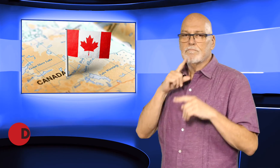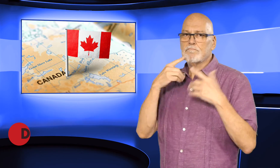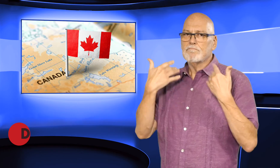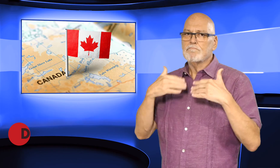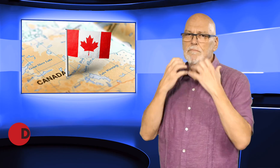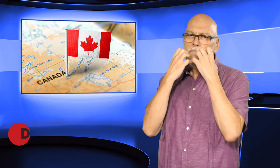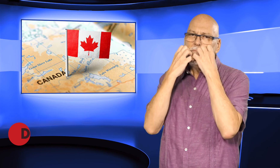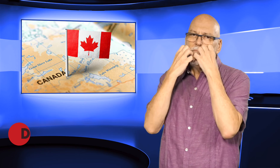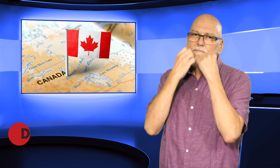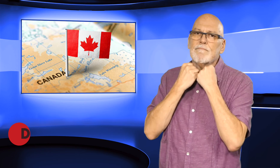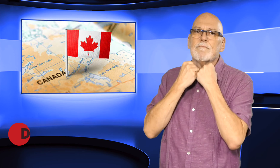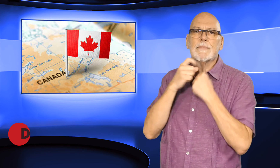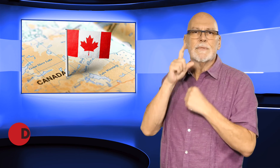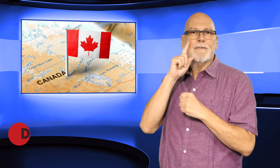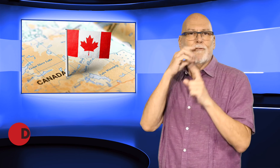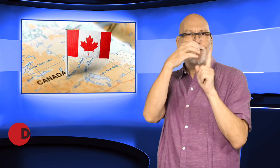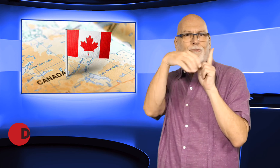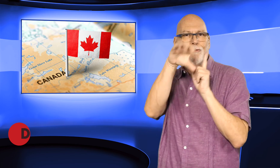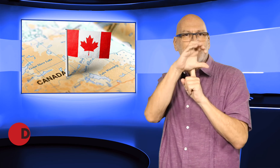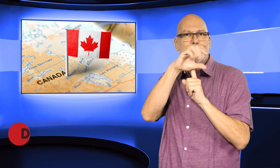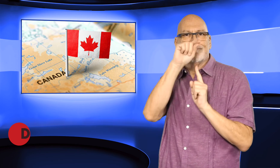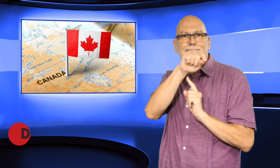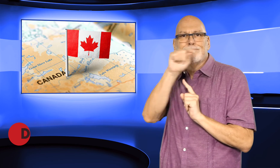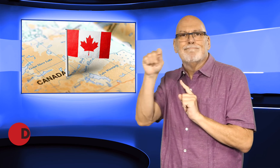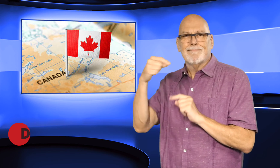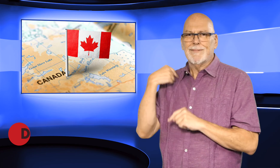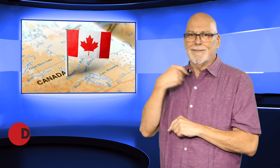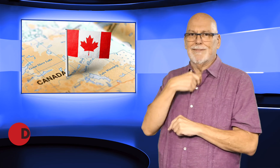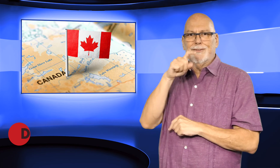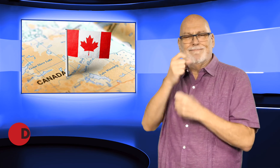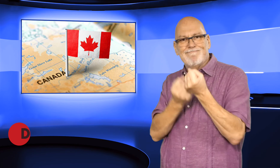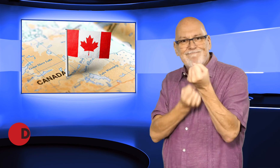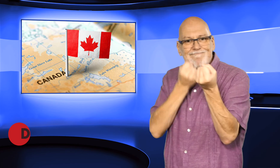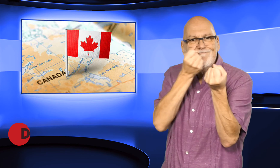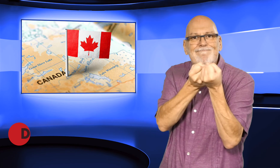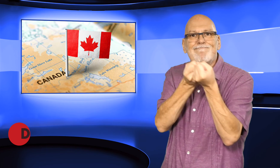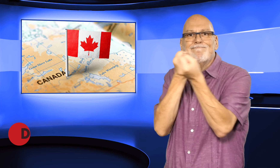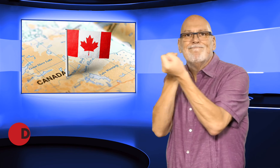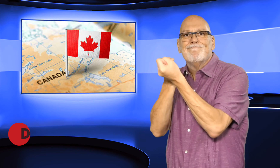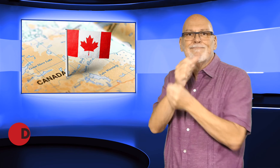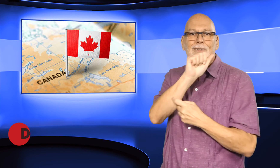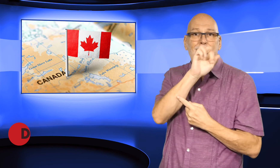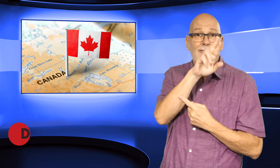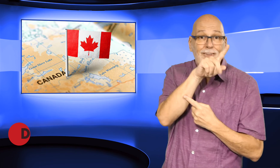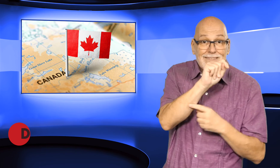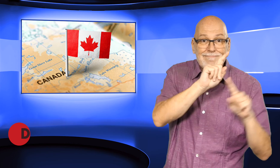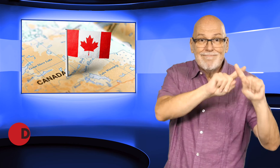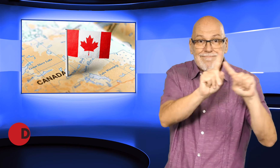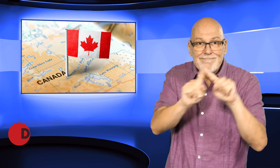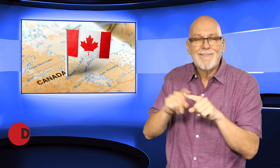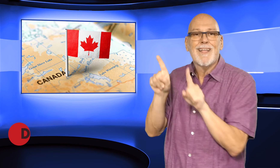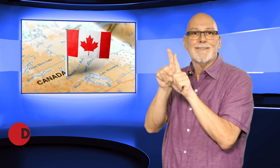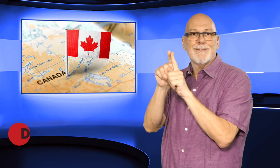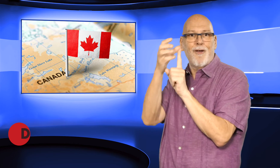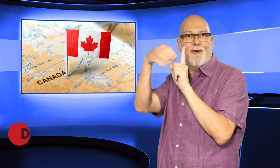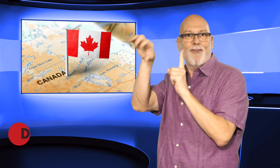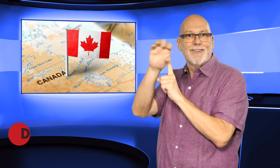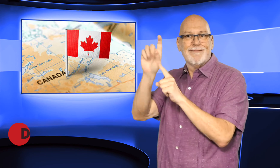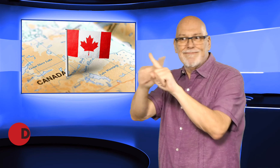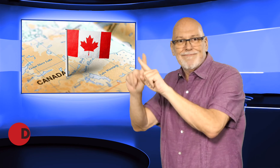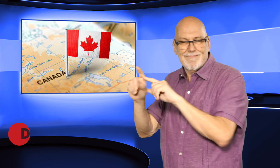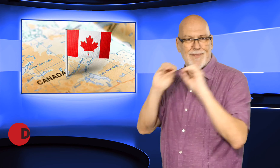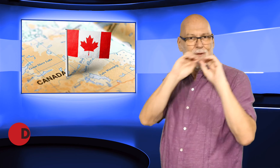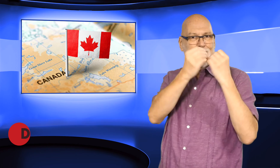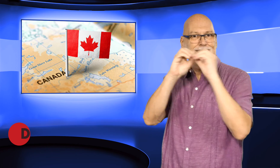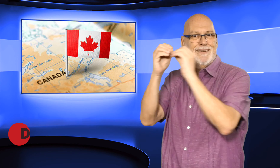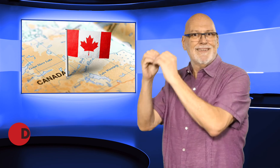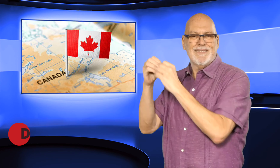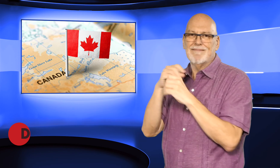To cherish Deaf Culture we should support Arts and Culture organizations.